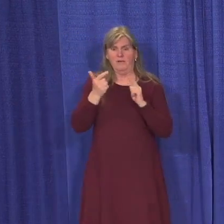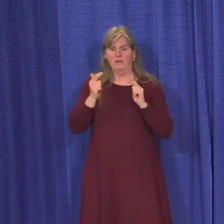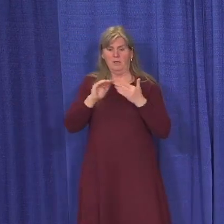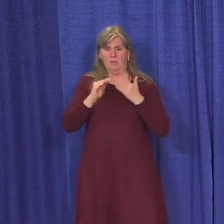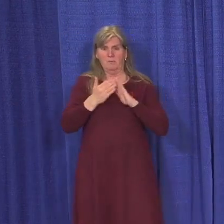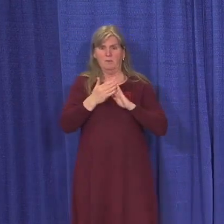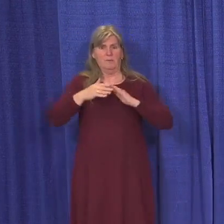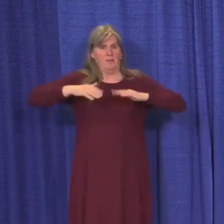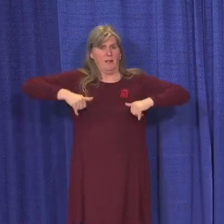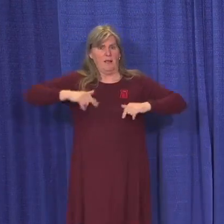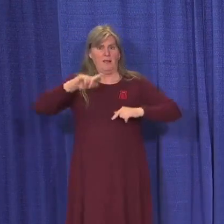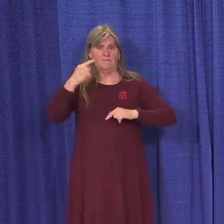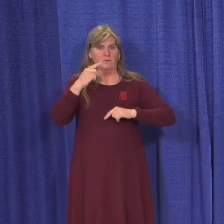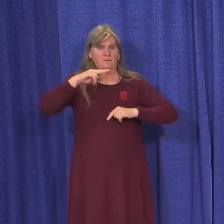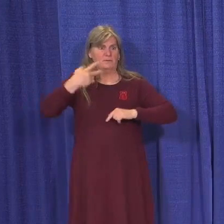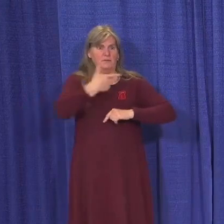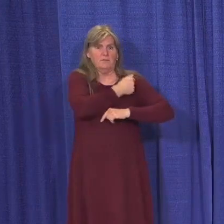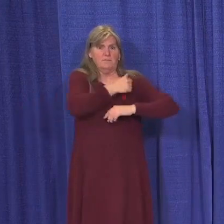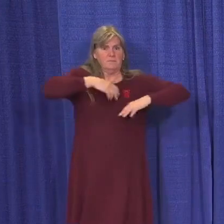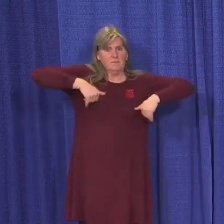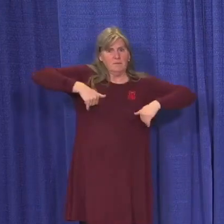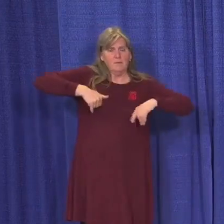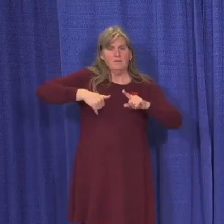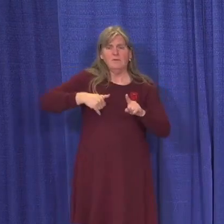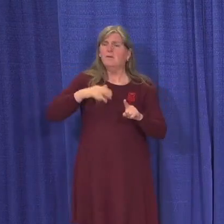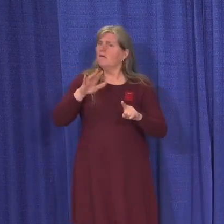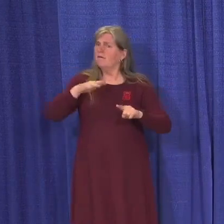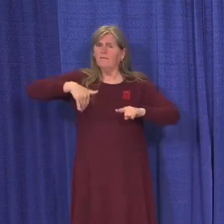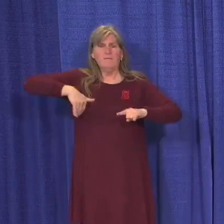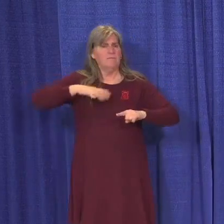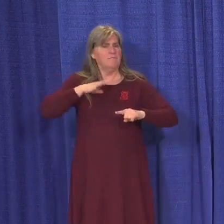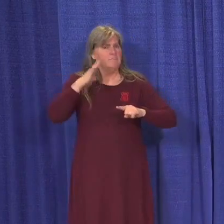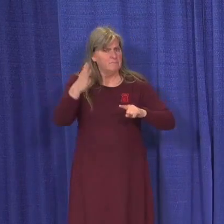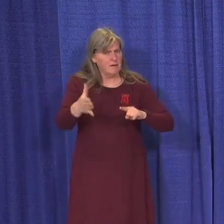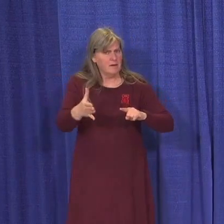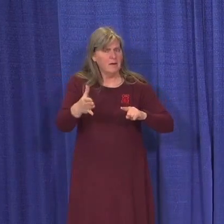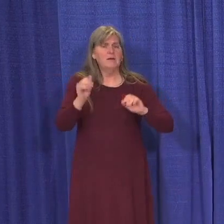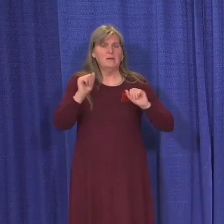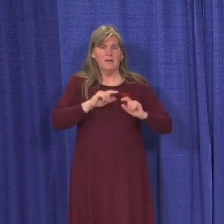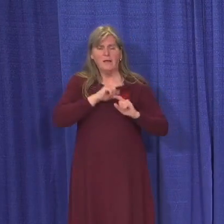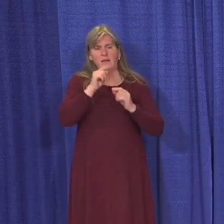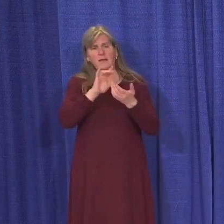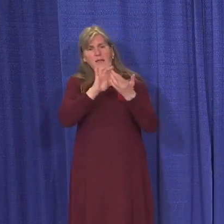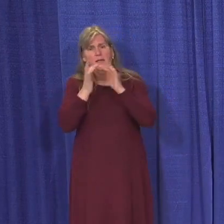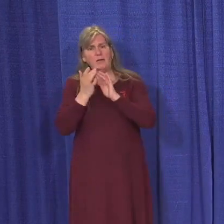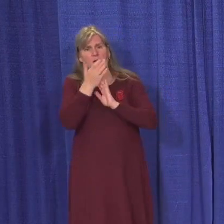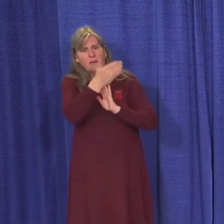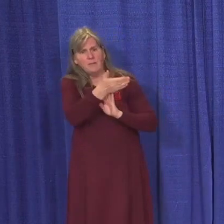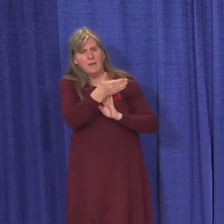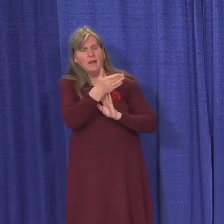mobile teams but will be scheduling appointments through the health centres and immunizing when we reach a